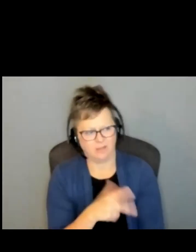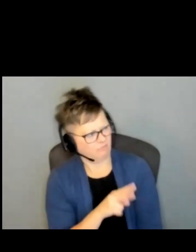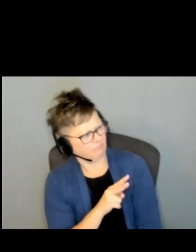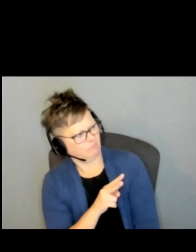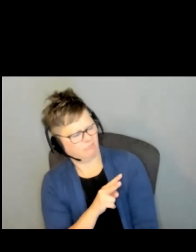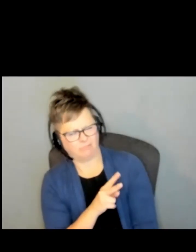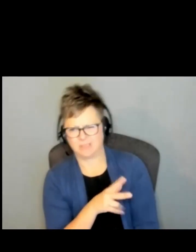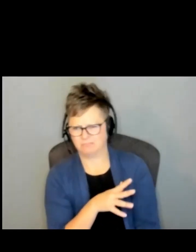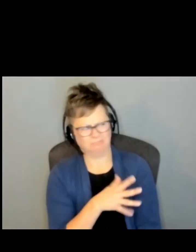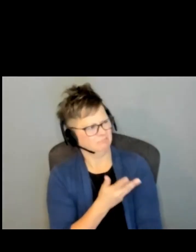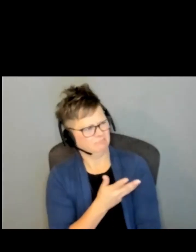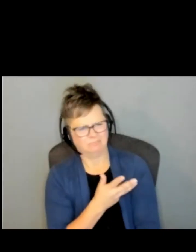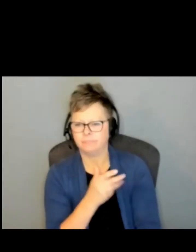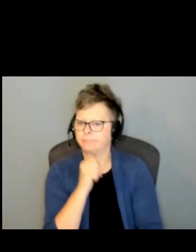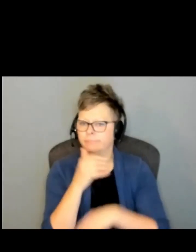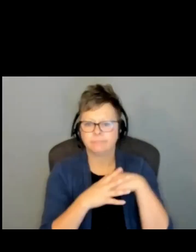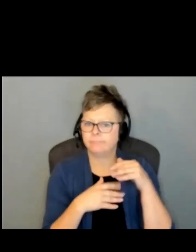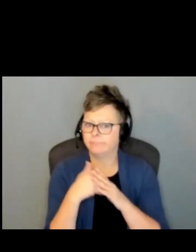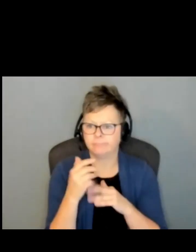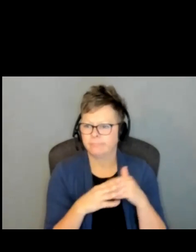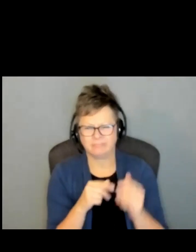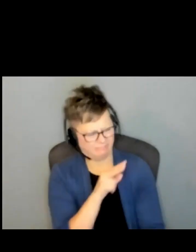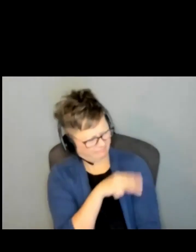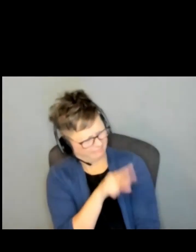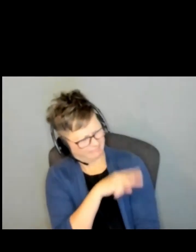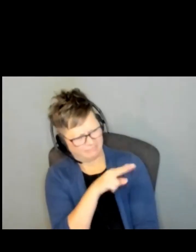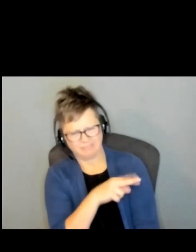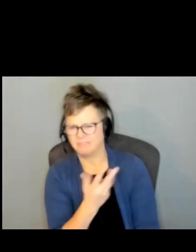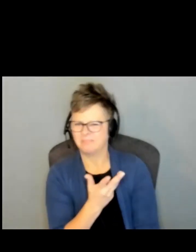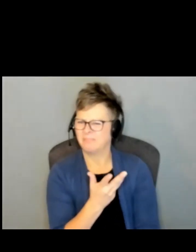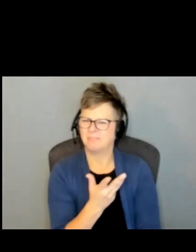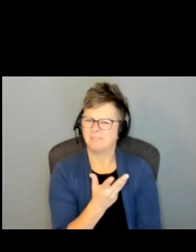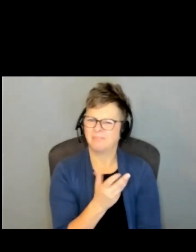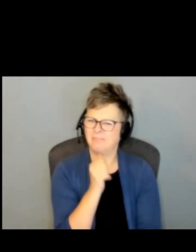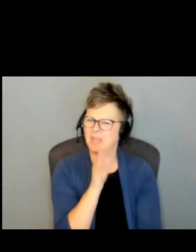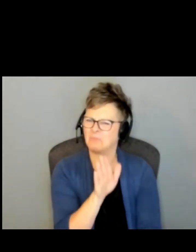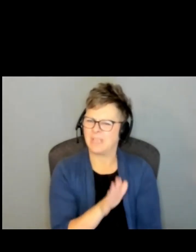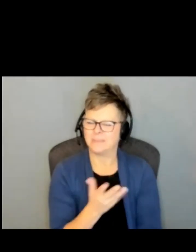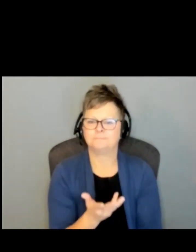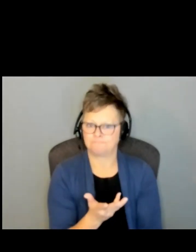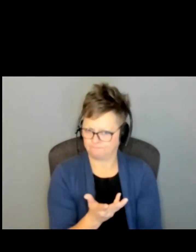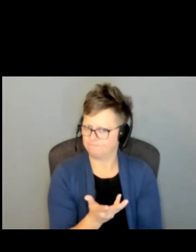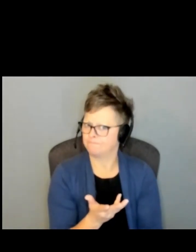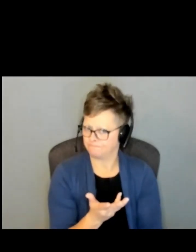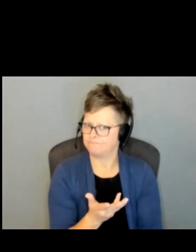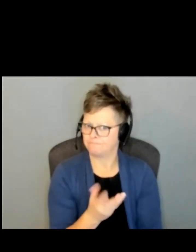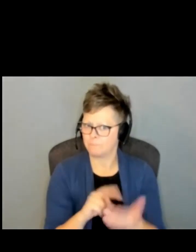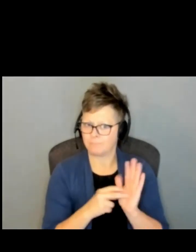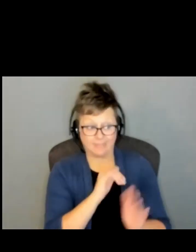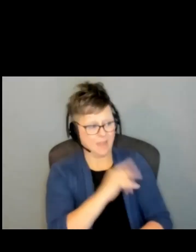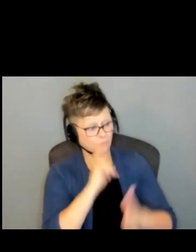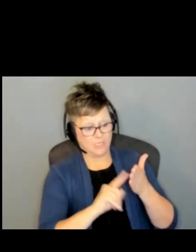Which completely devalues the intention of what that research is supposed to yield to